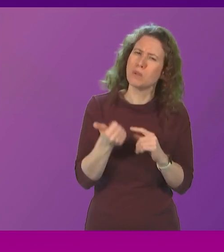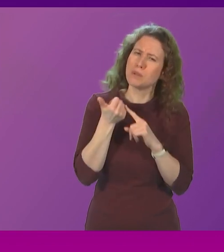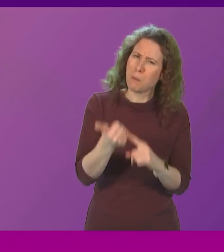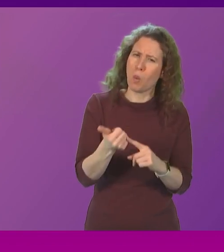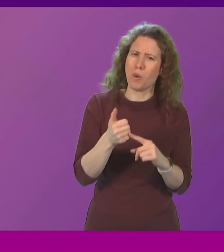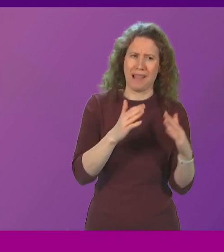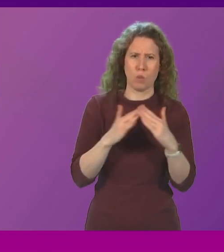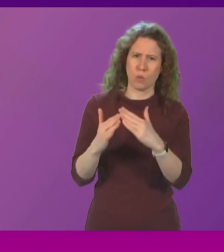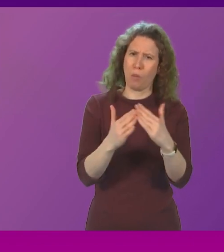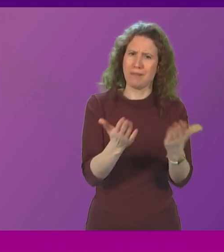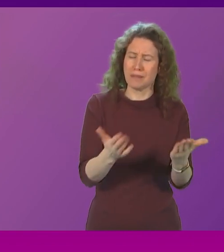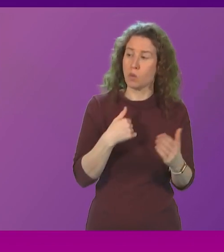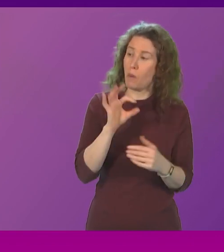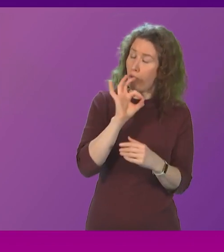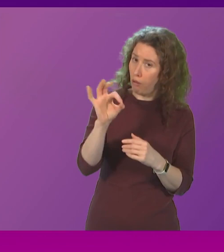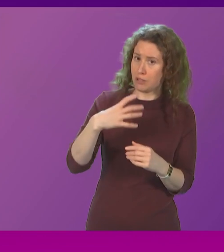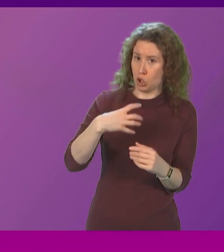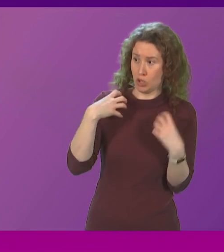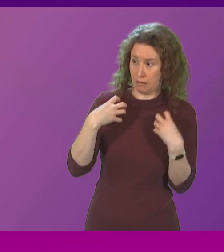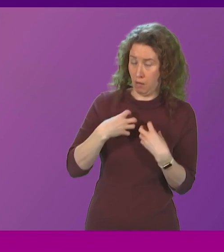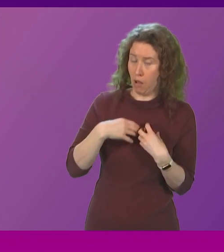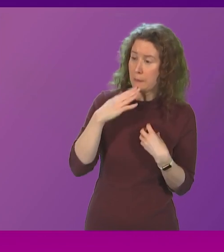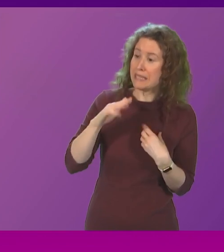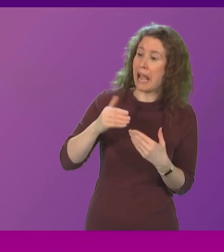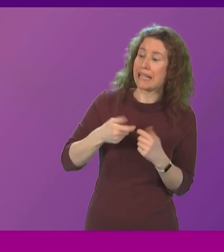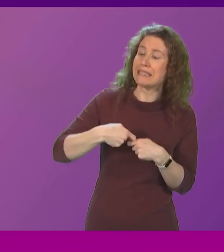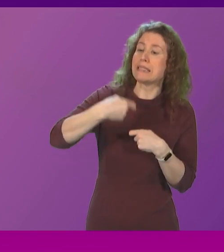We called on the chancellor to extend the £400 energy bills support scheme, but he